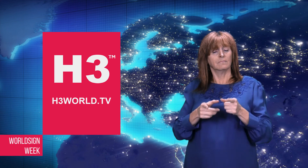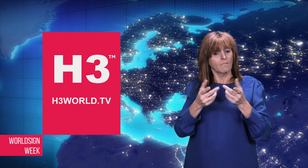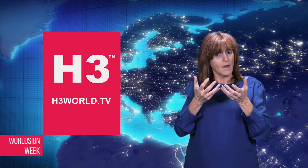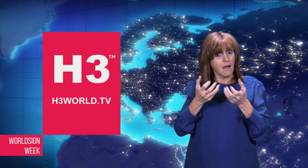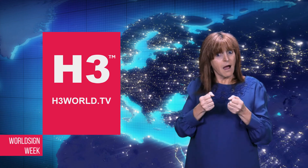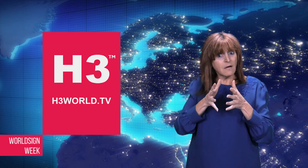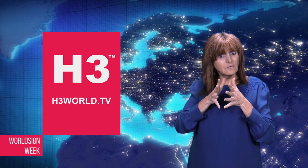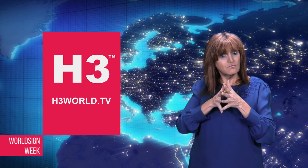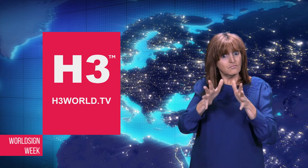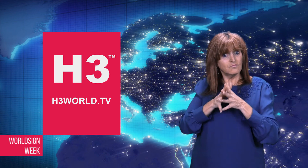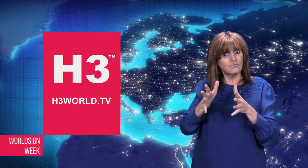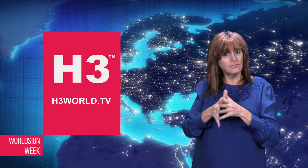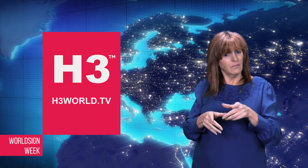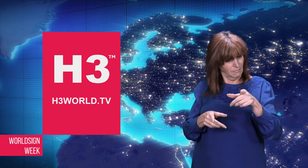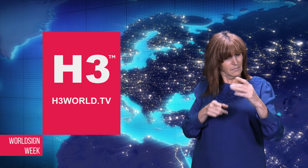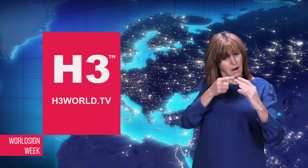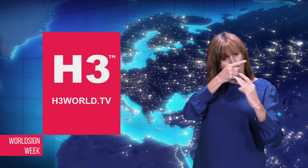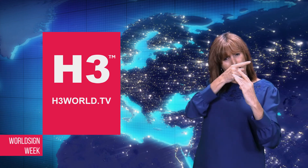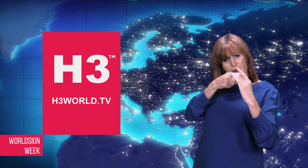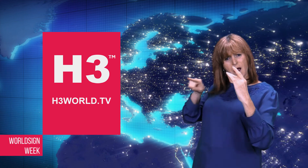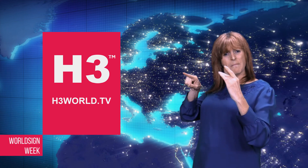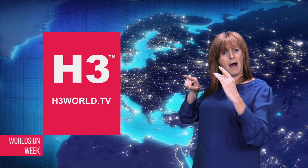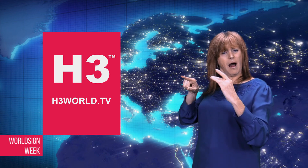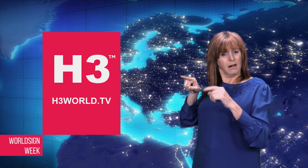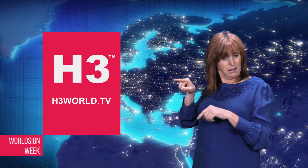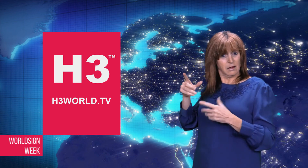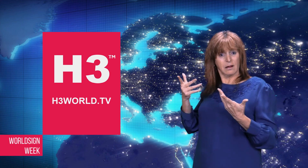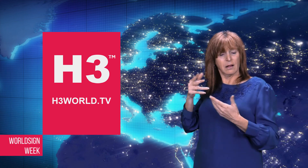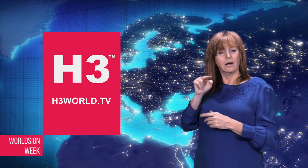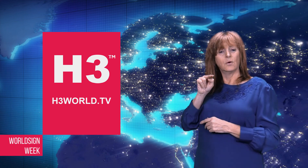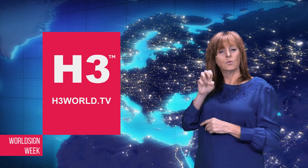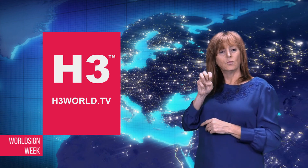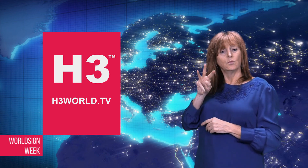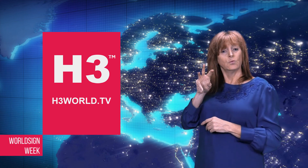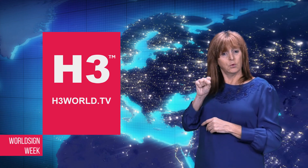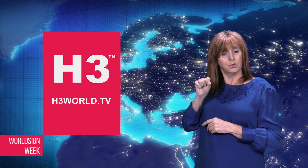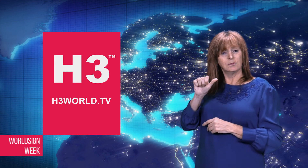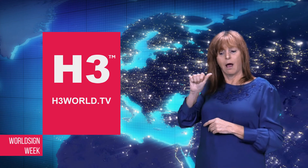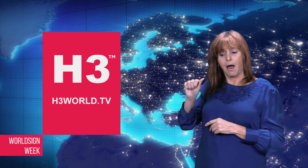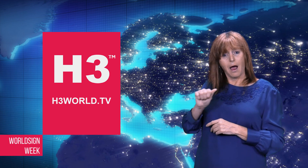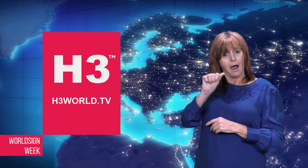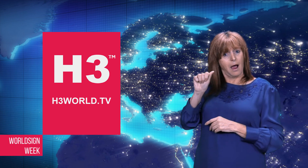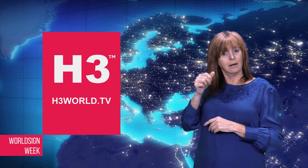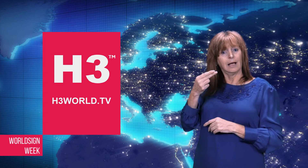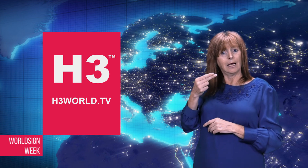For story submissions, you can email them to